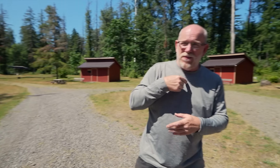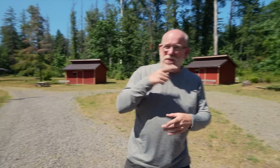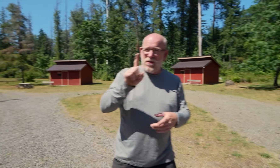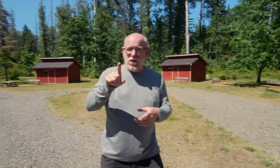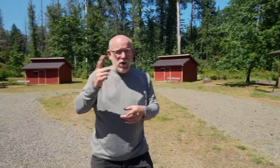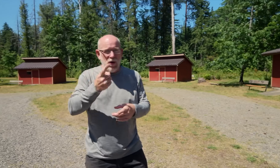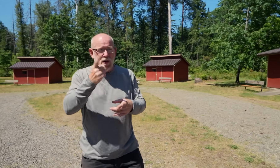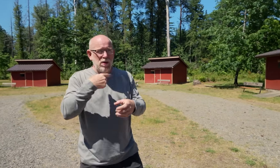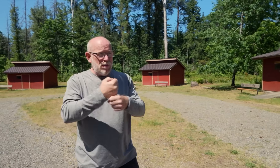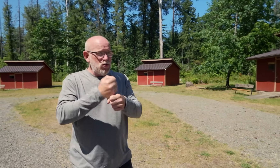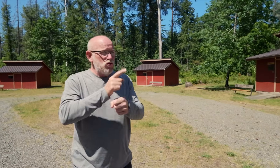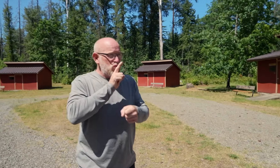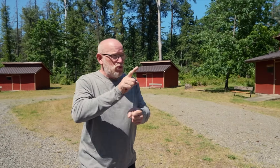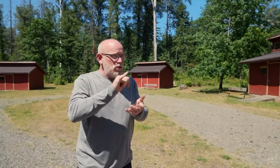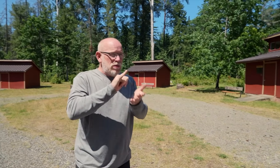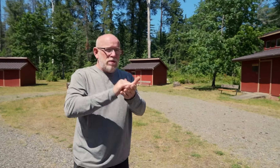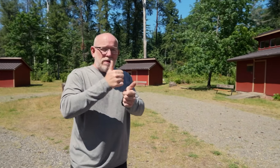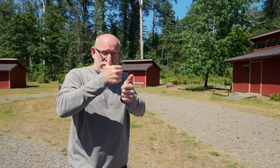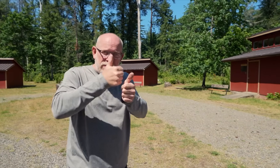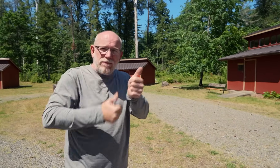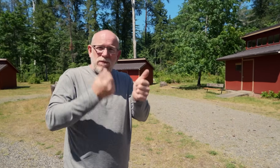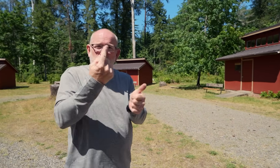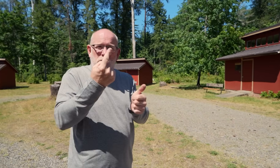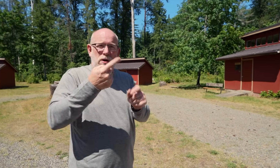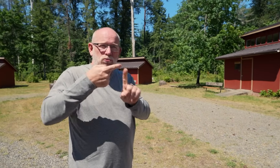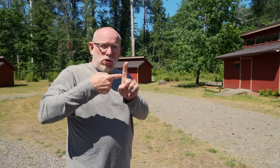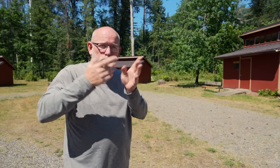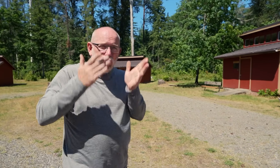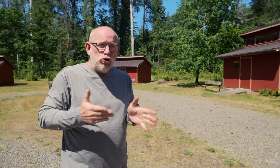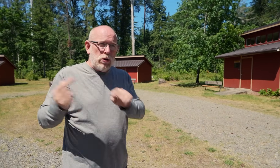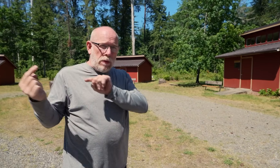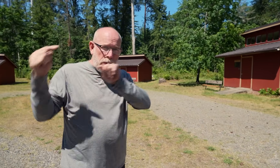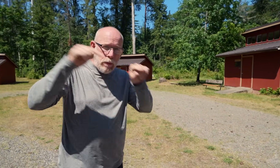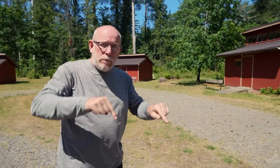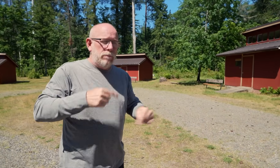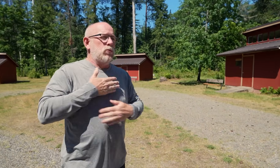I always make sure every renter can come here and